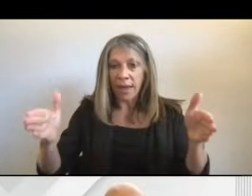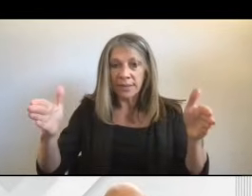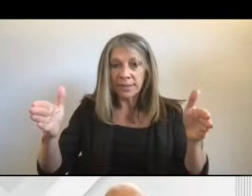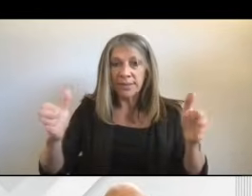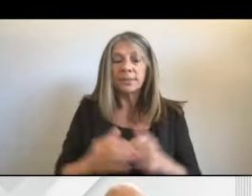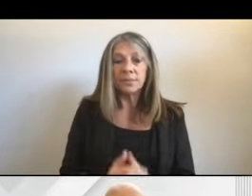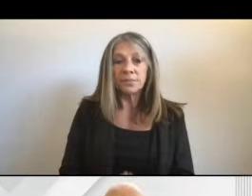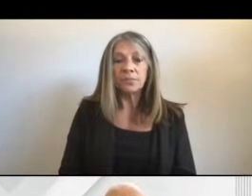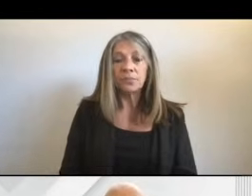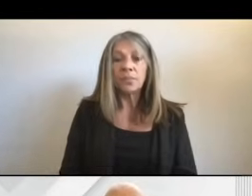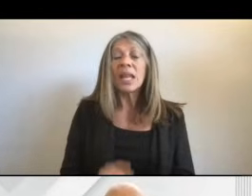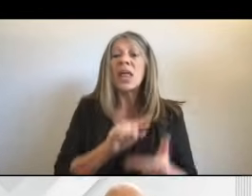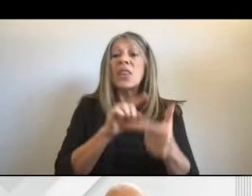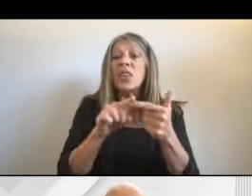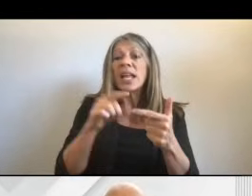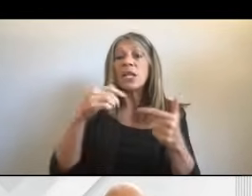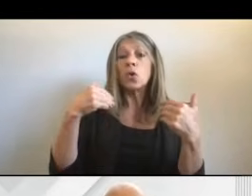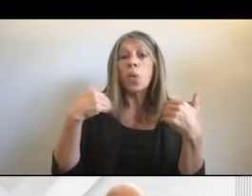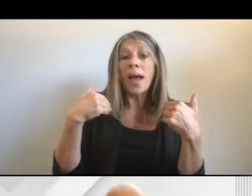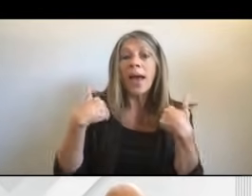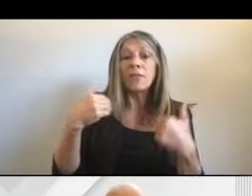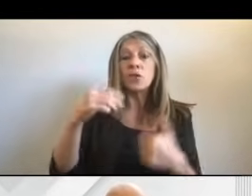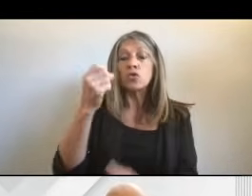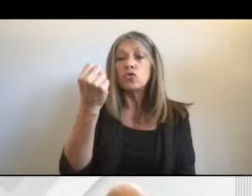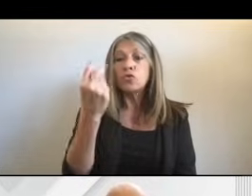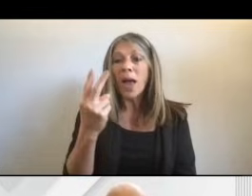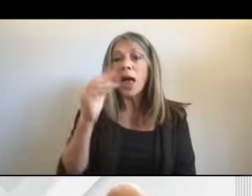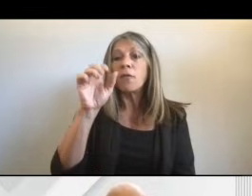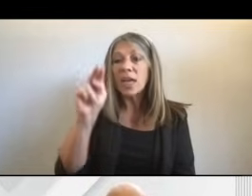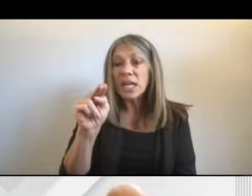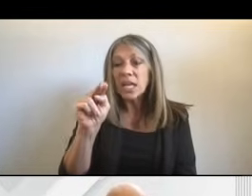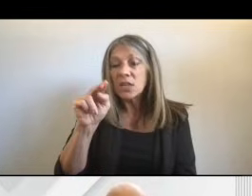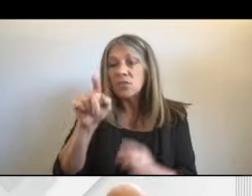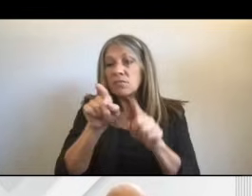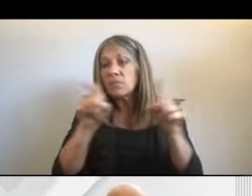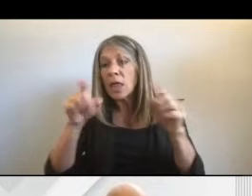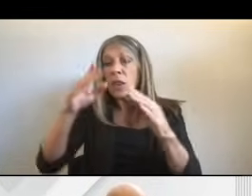And then you have to have 12 inch extensions of both the bottom and the top of the handrail,